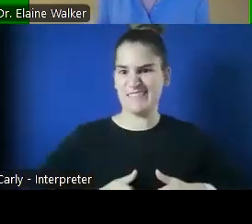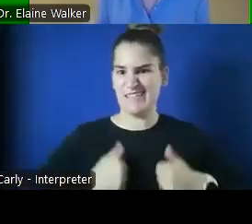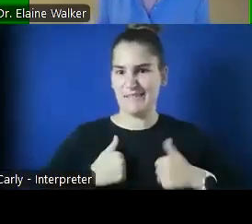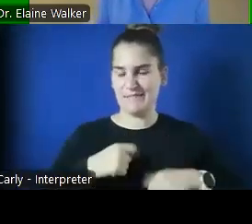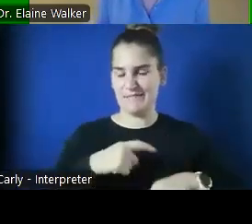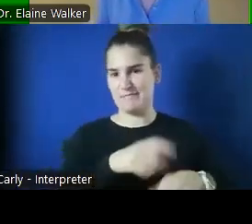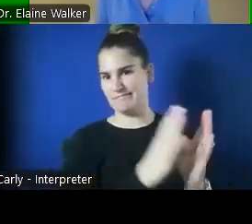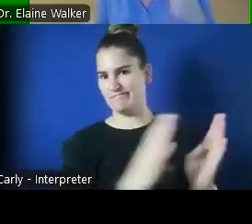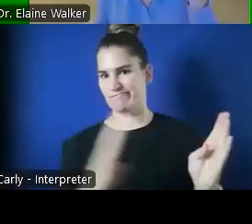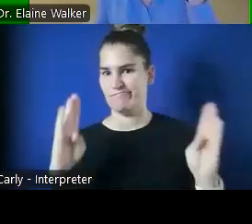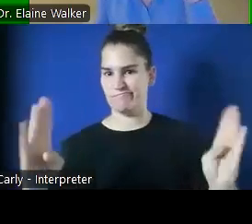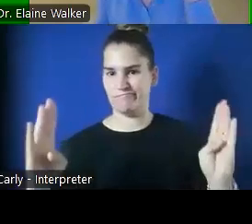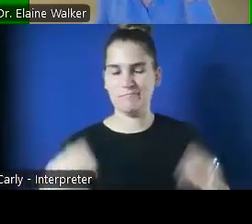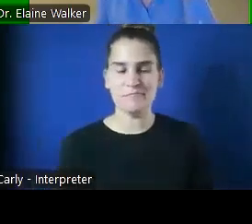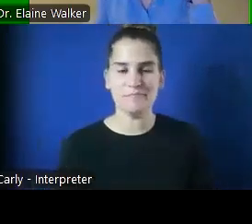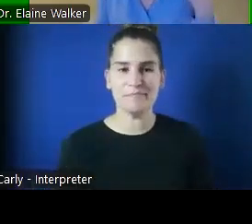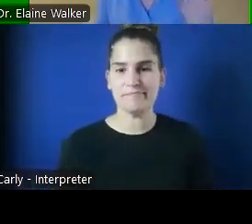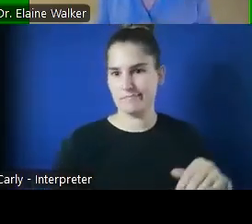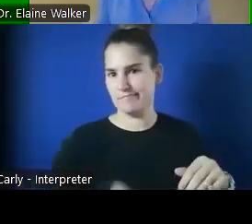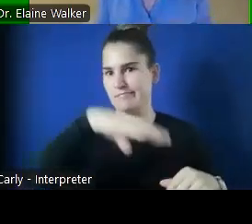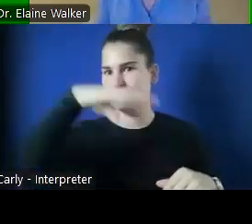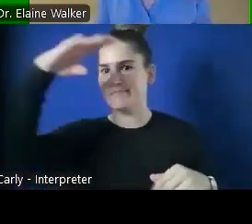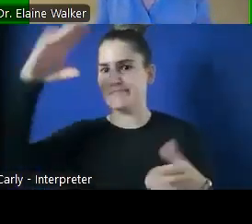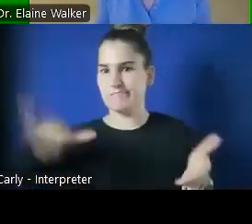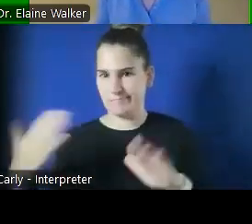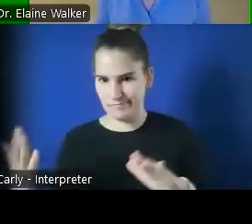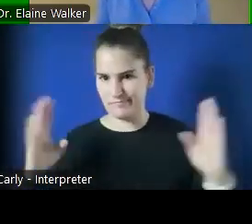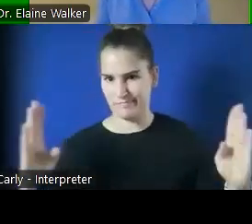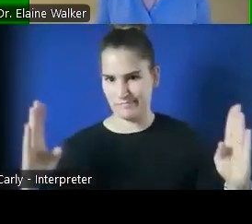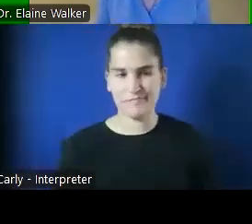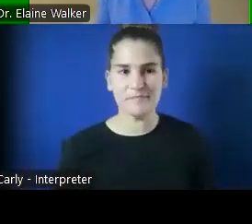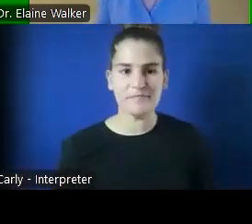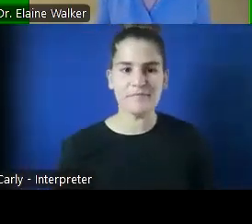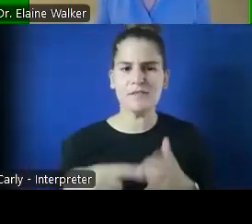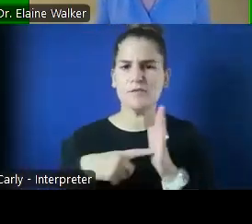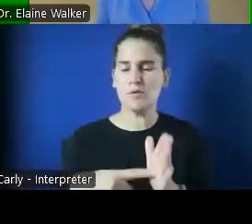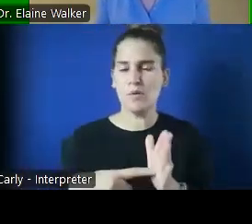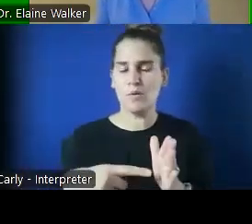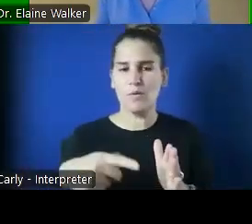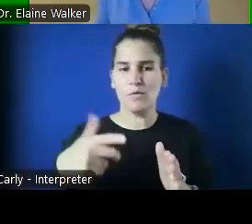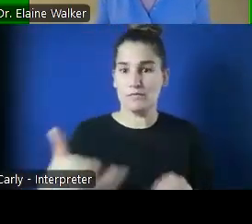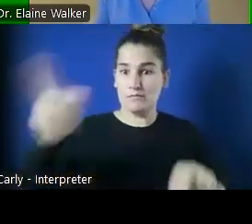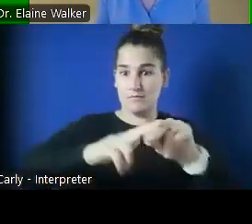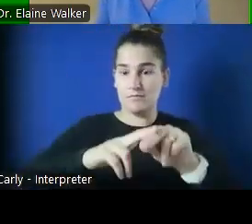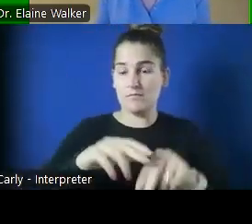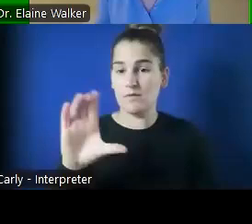it illustrates very well with a large sample the increase in cortisol through the course of